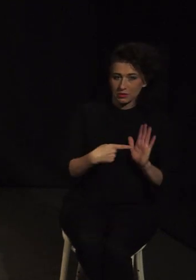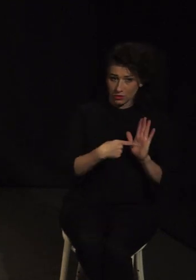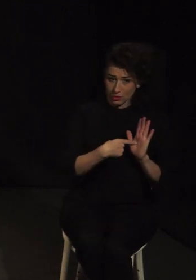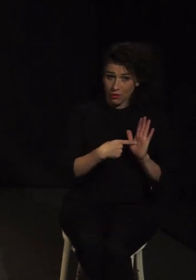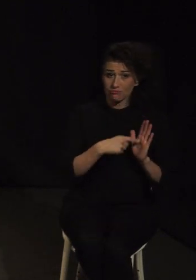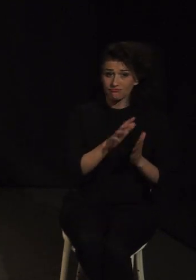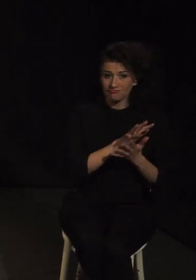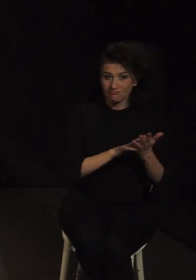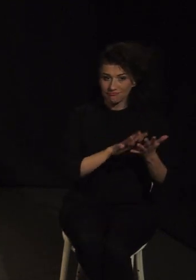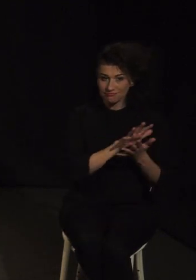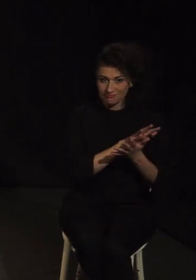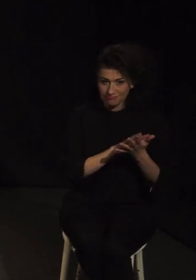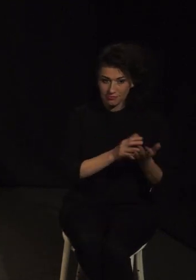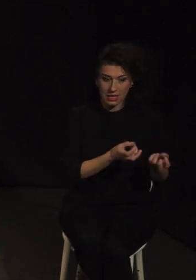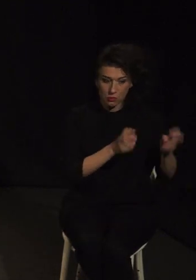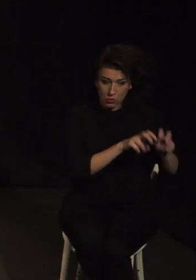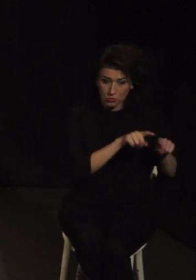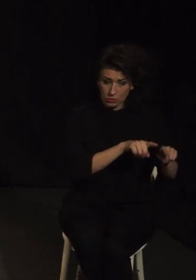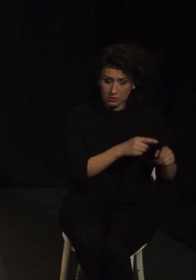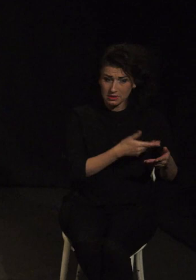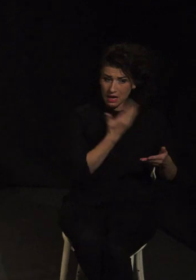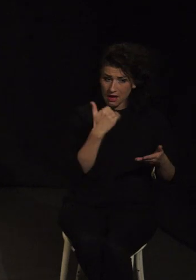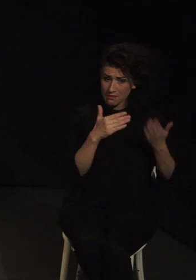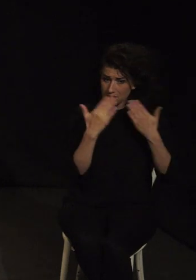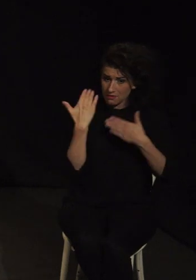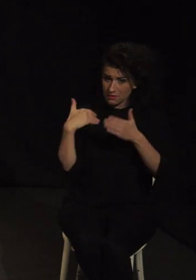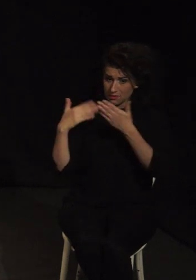was written in such circumstances. - Exactly.